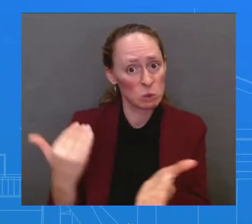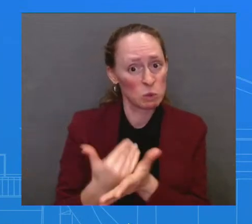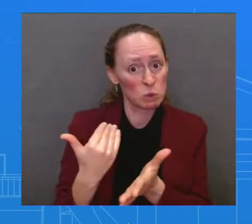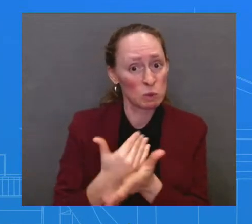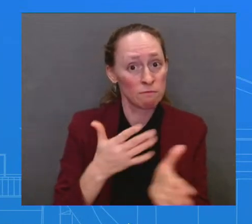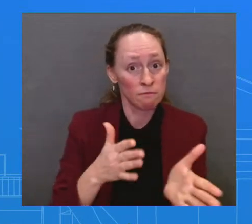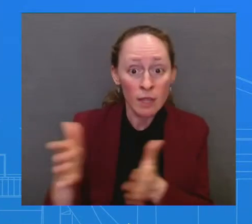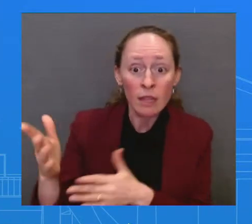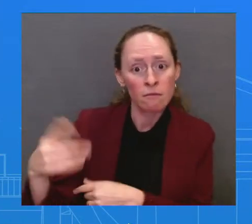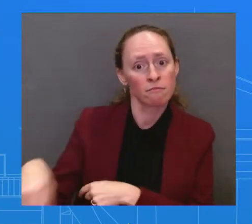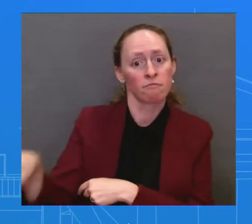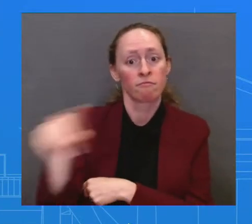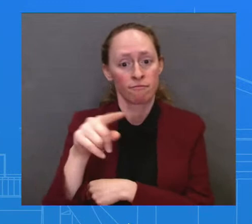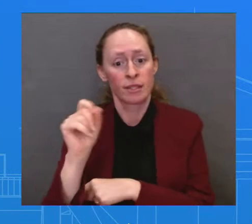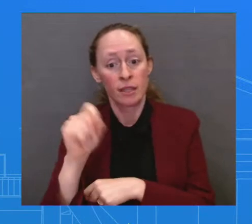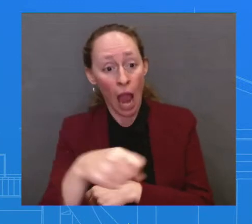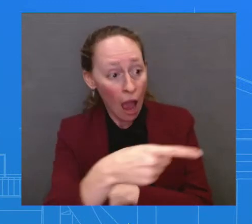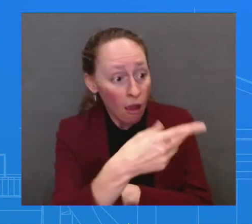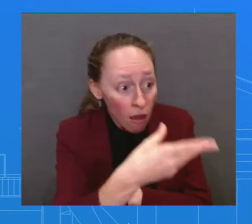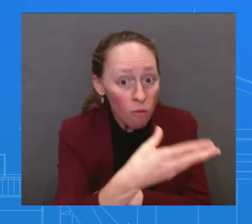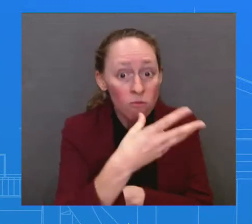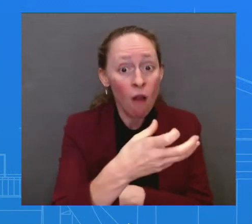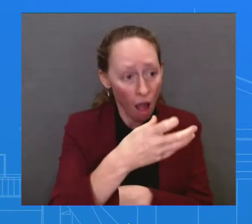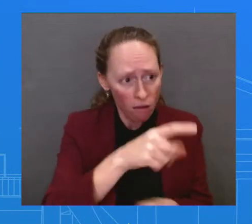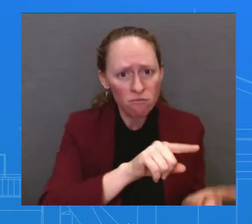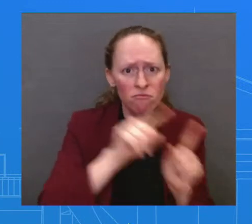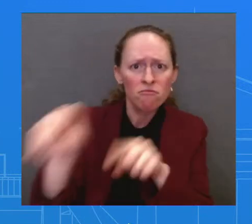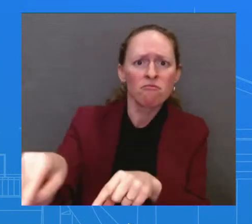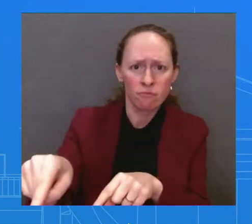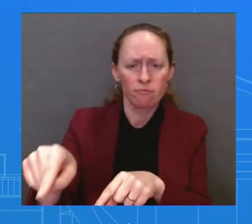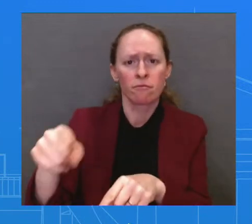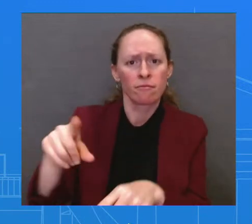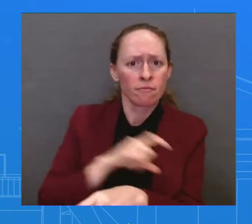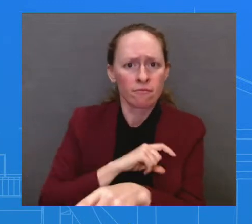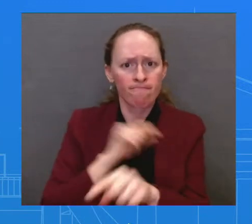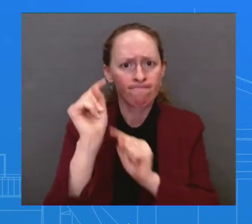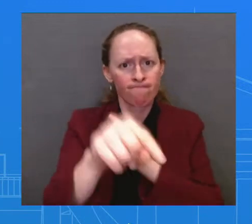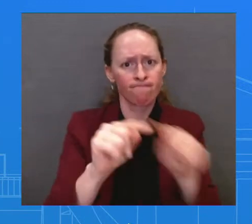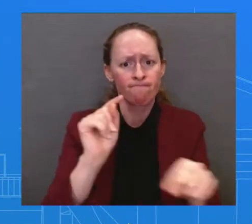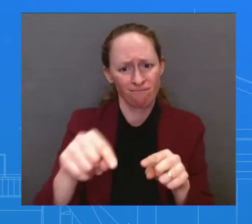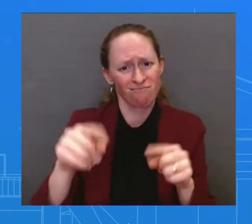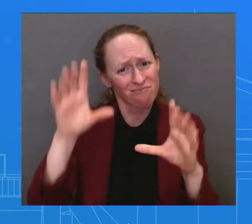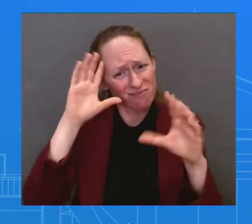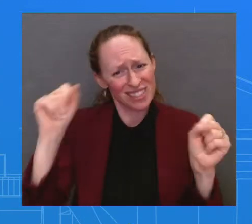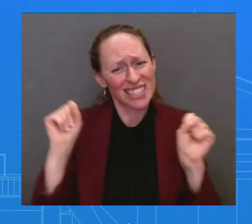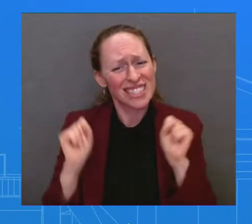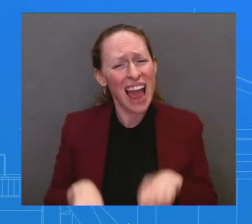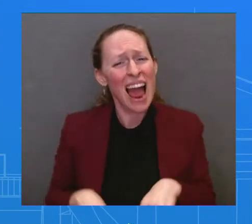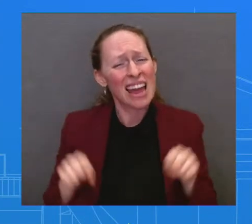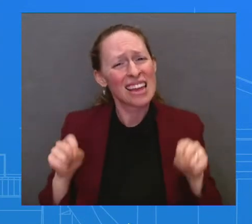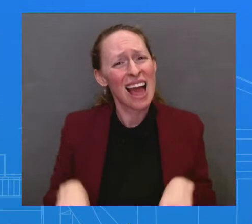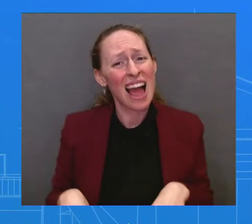And so, the President is going to continue to do what he can from -- from the -- from -- from this administration. Go ahead.